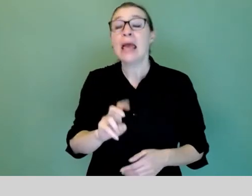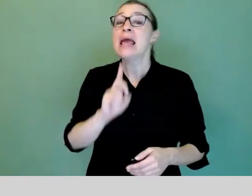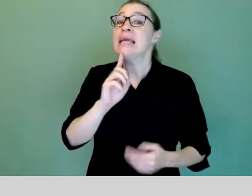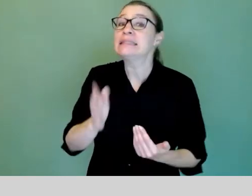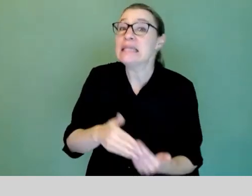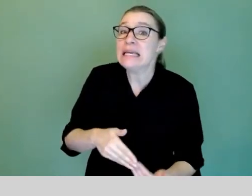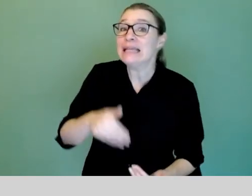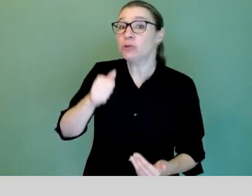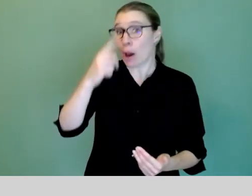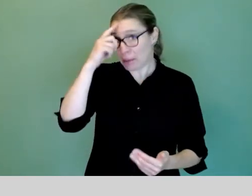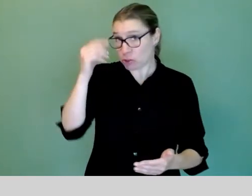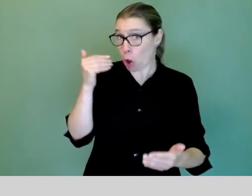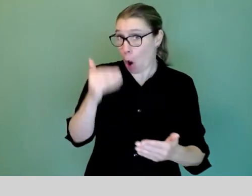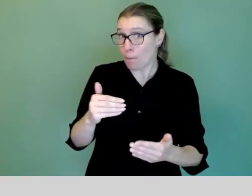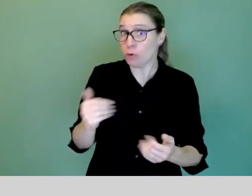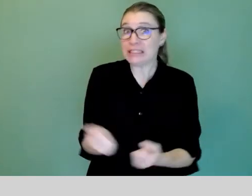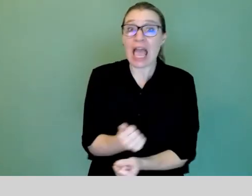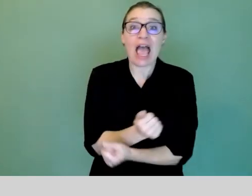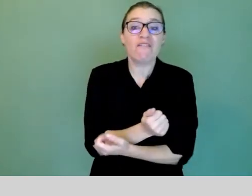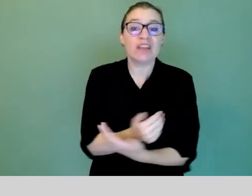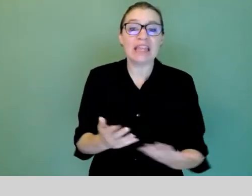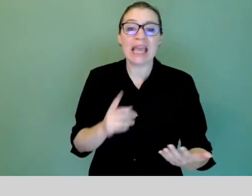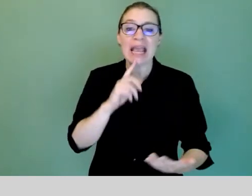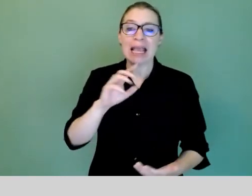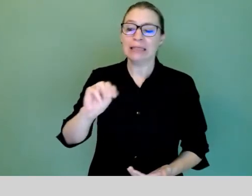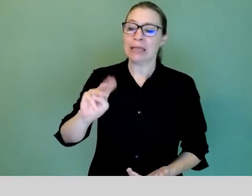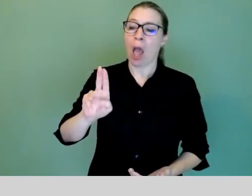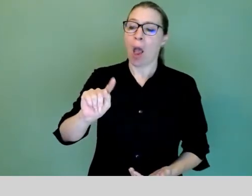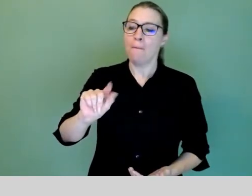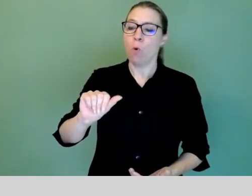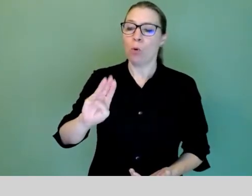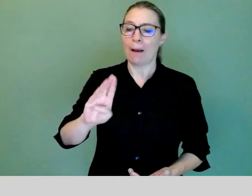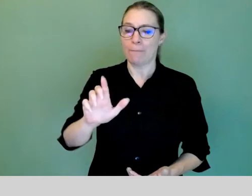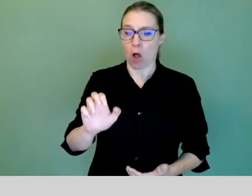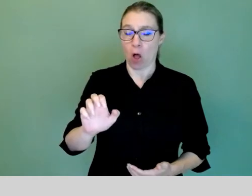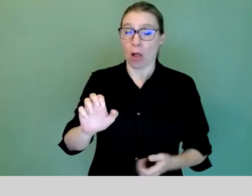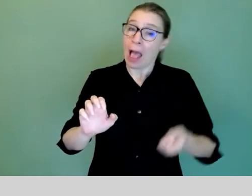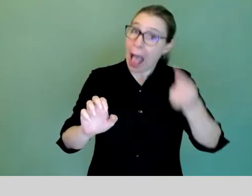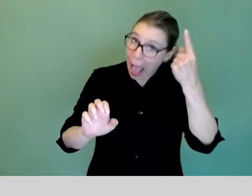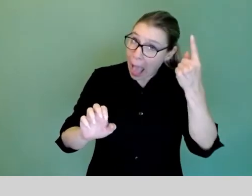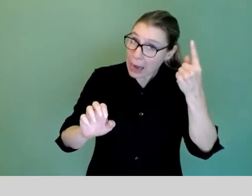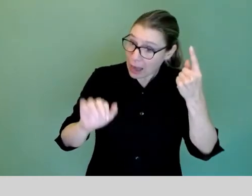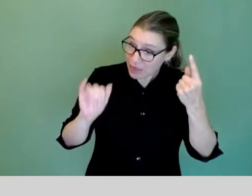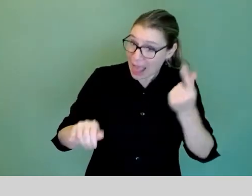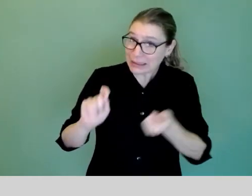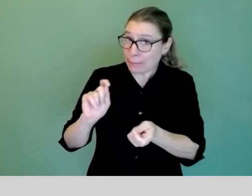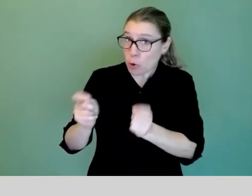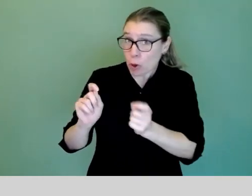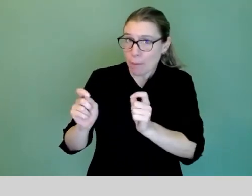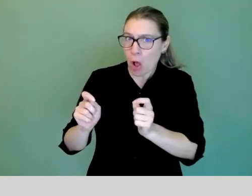that almost everything is mutable, and because it's mutable, you can change it.